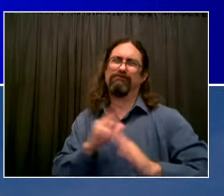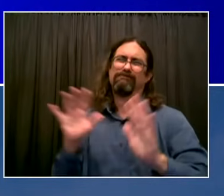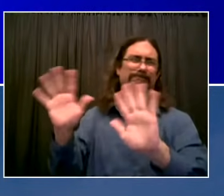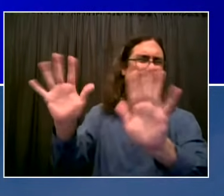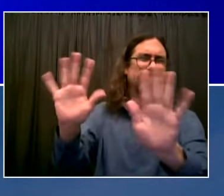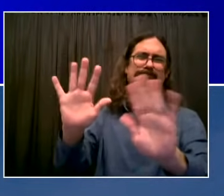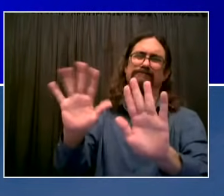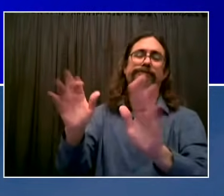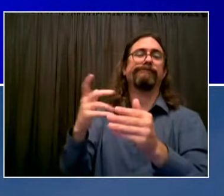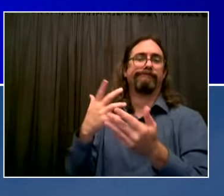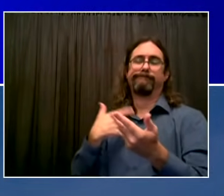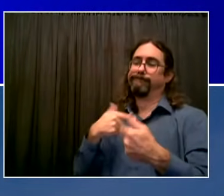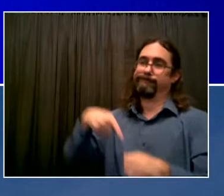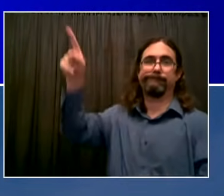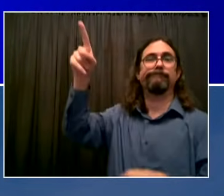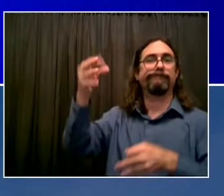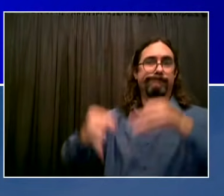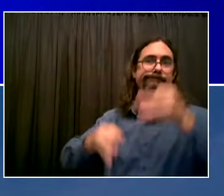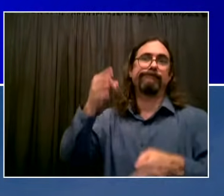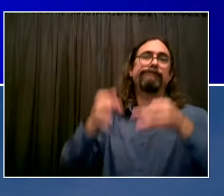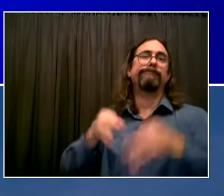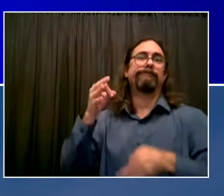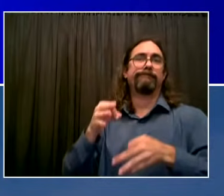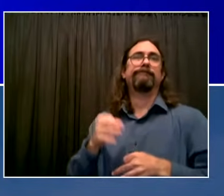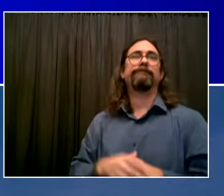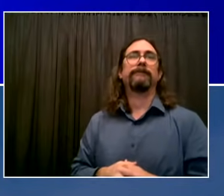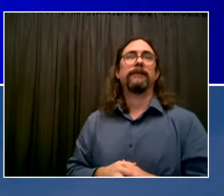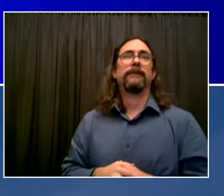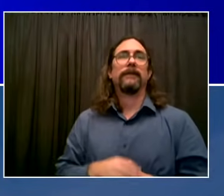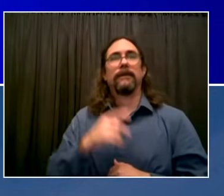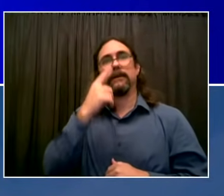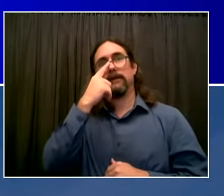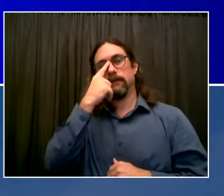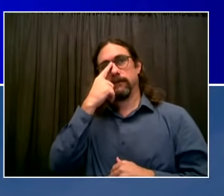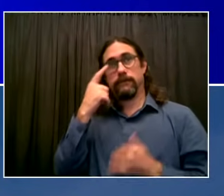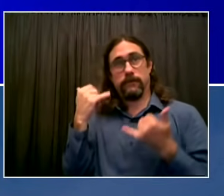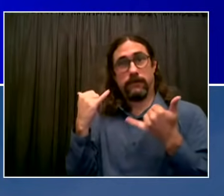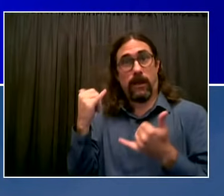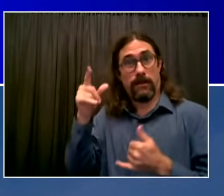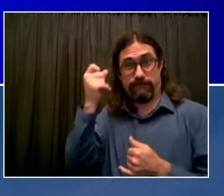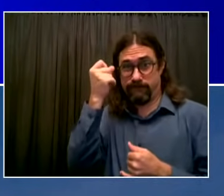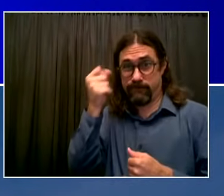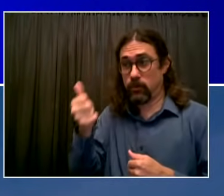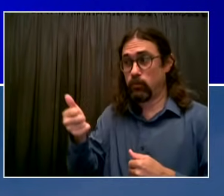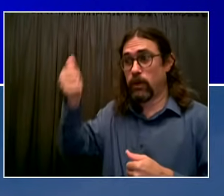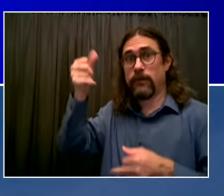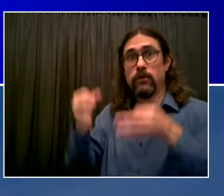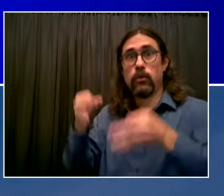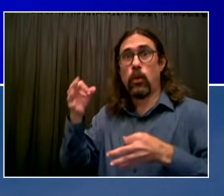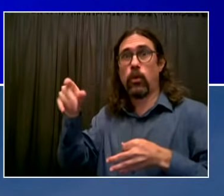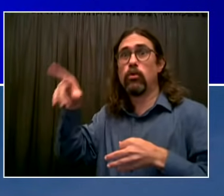HATTIS MORE LIKELY TO FAVOR THIS TYPE OF APPROACH.